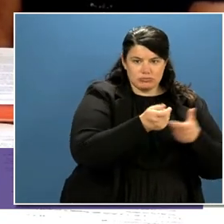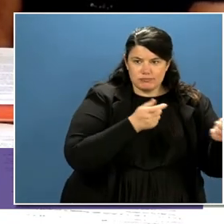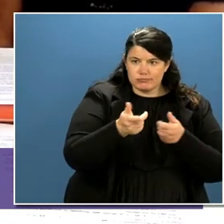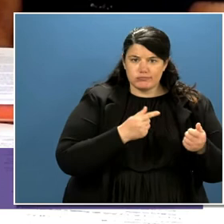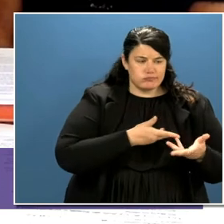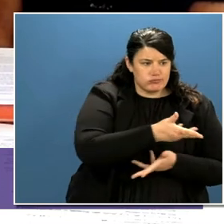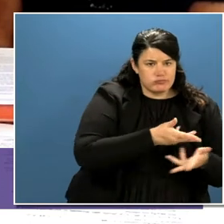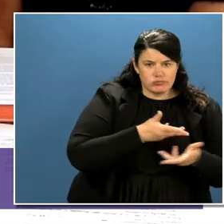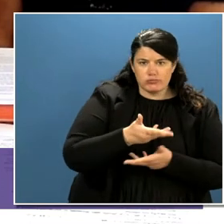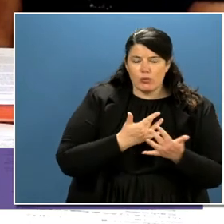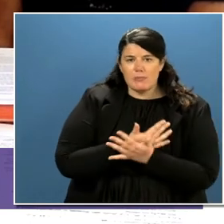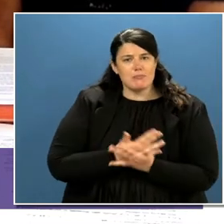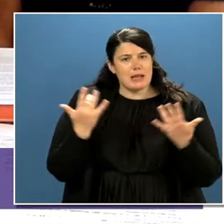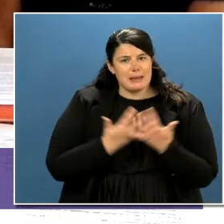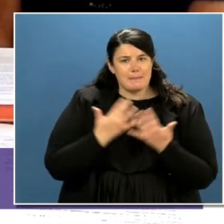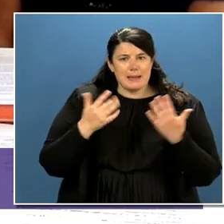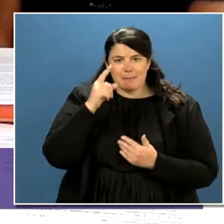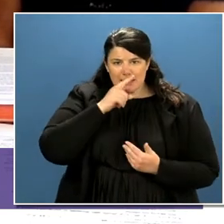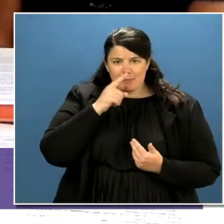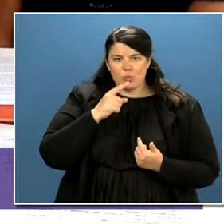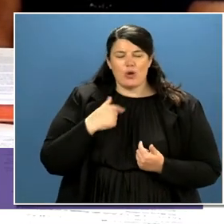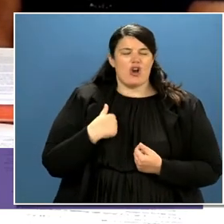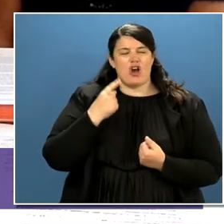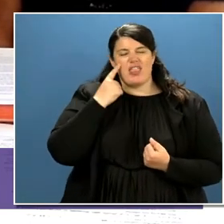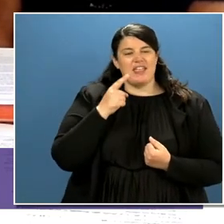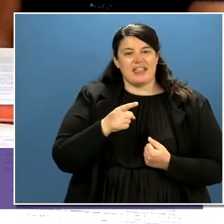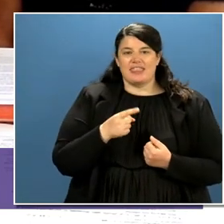program, you are setting yourself up for success.